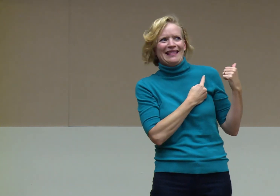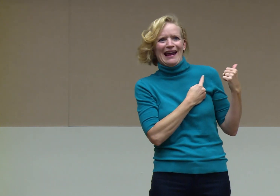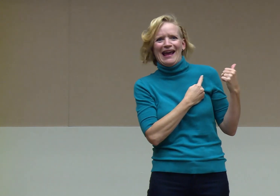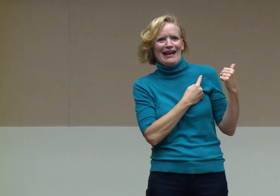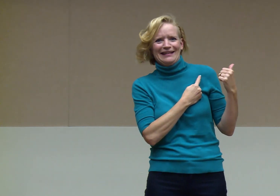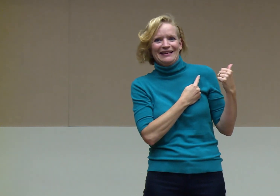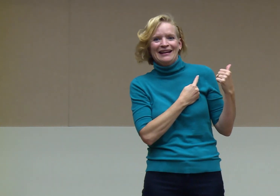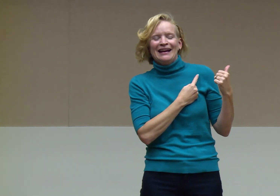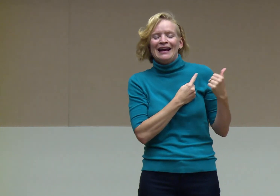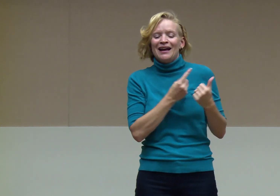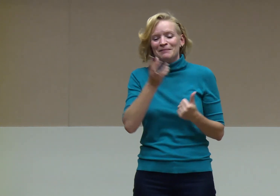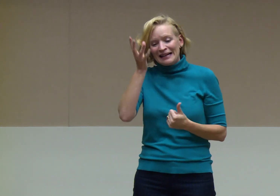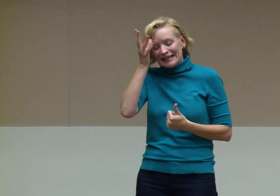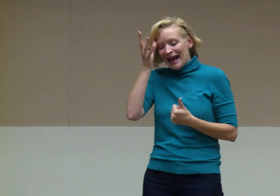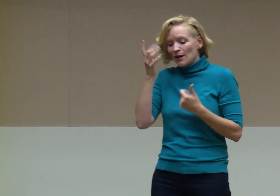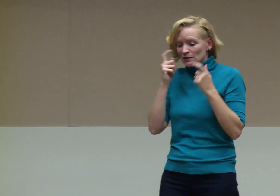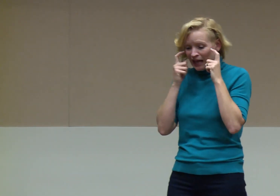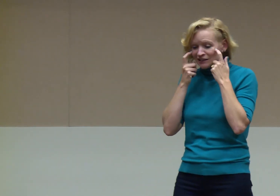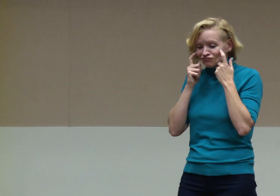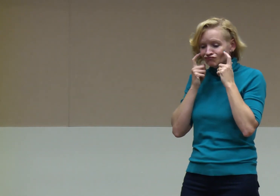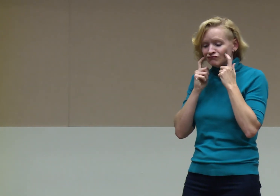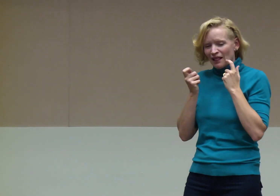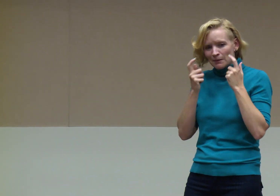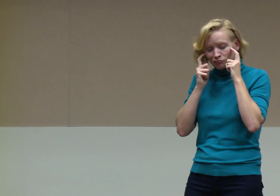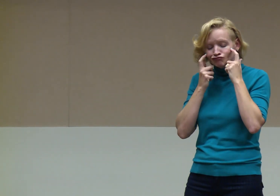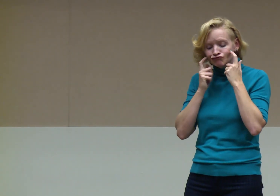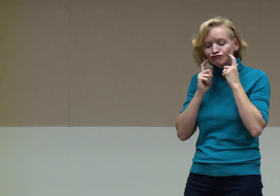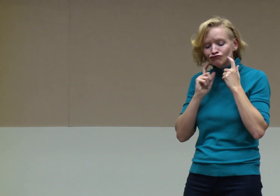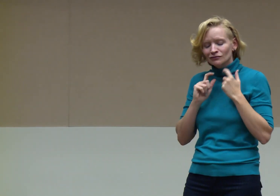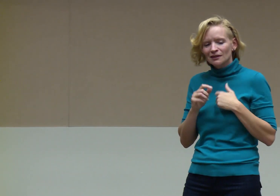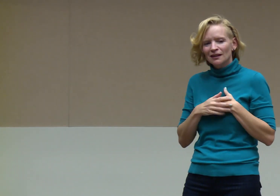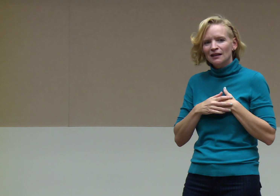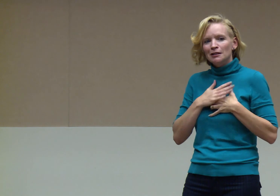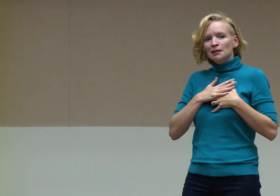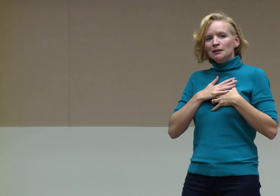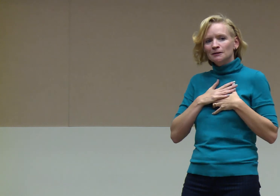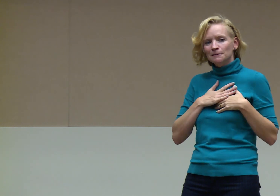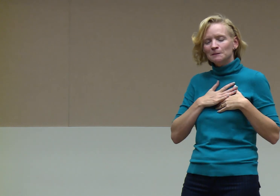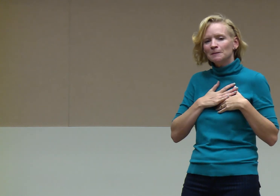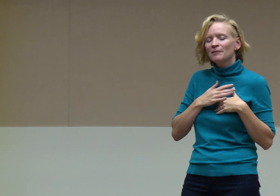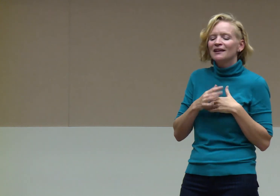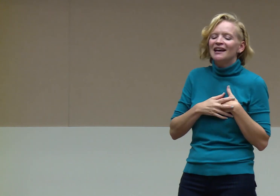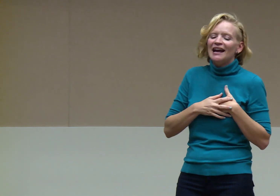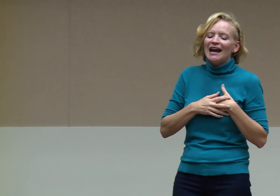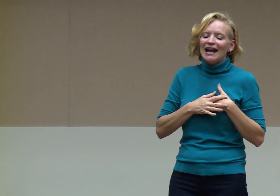I was like, "Dad, what happened?" And he was starting to get teary--teared up.